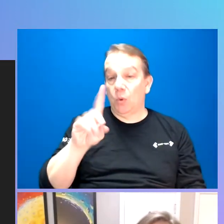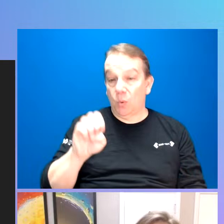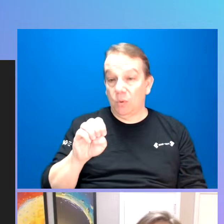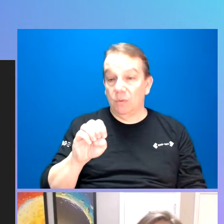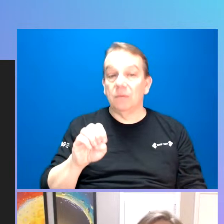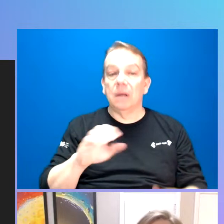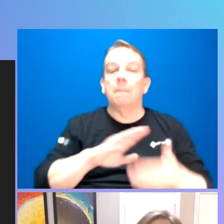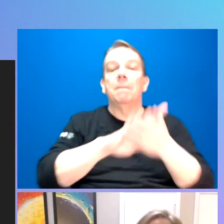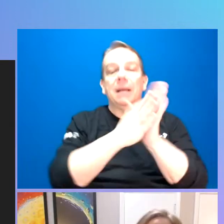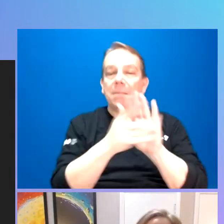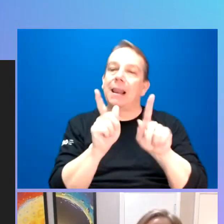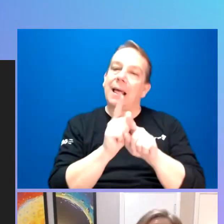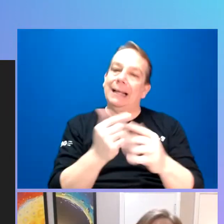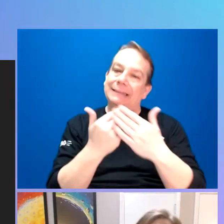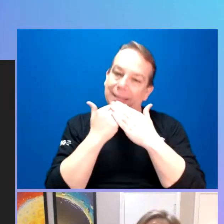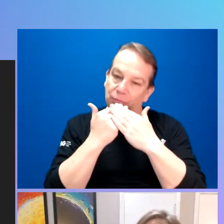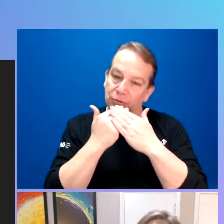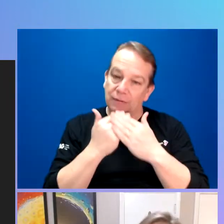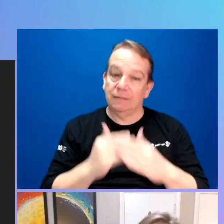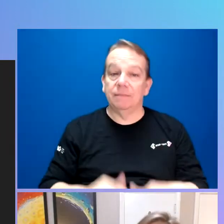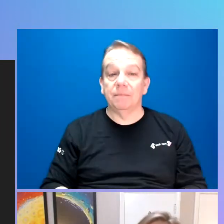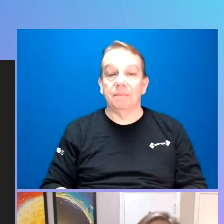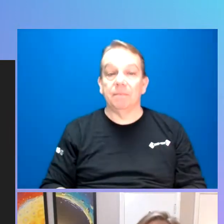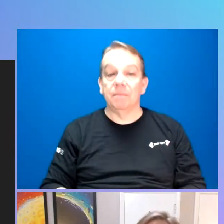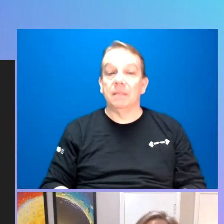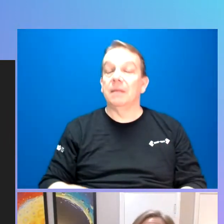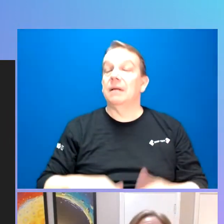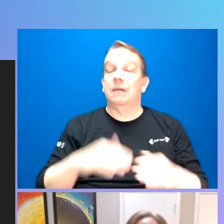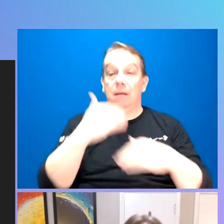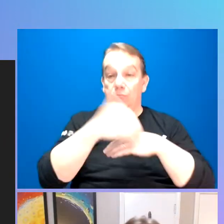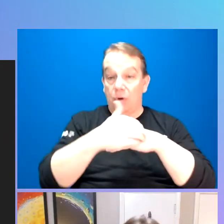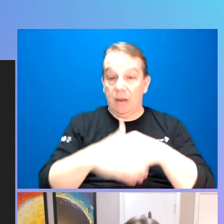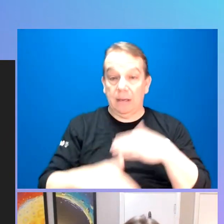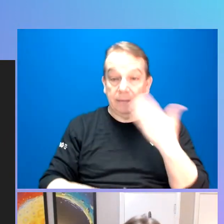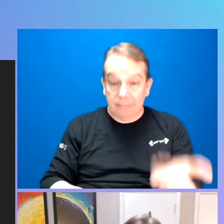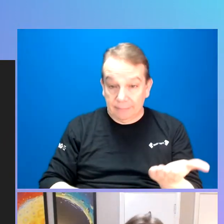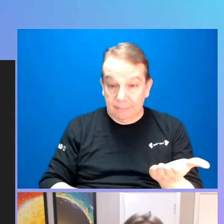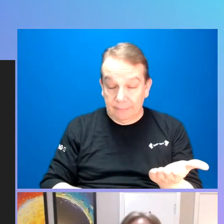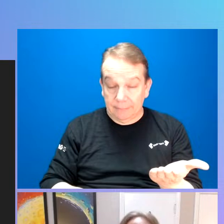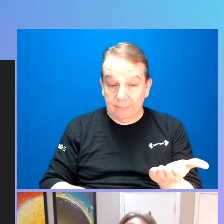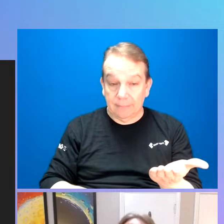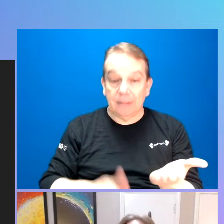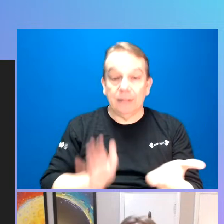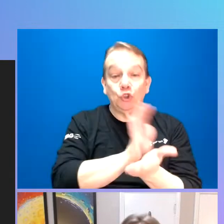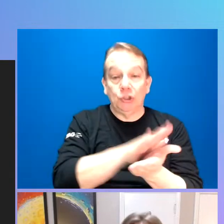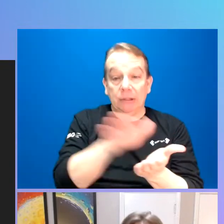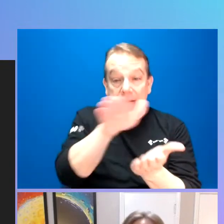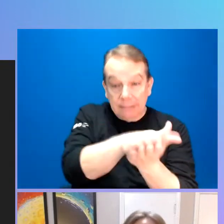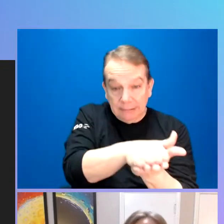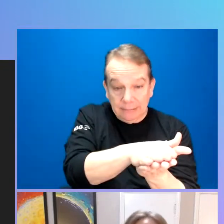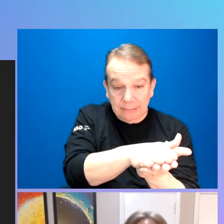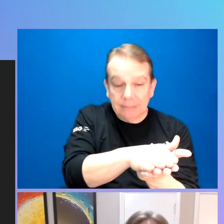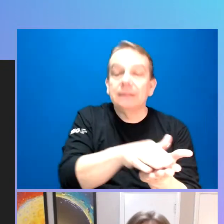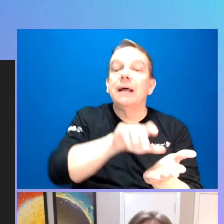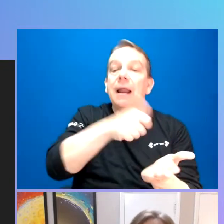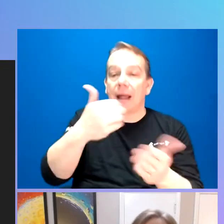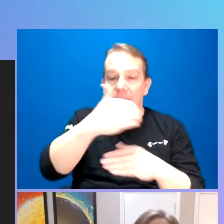Now into a sandwich. Our sandwich has a piece of bread on the top, a piece of cheese in the middle, and another piece of